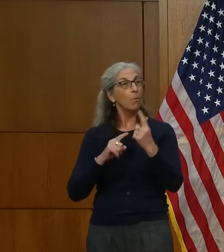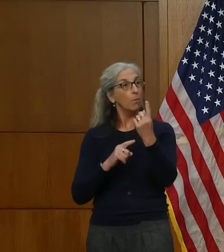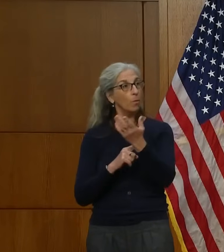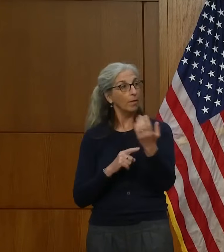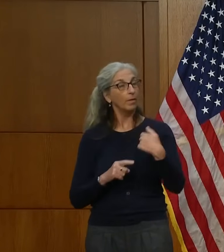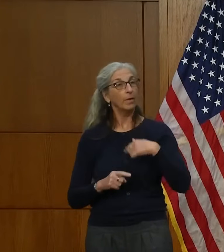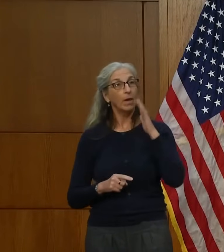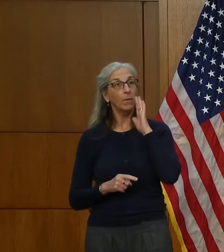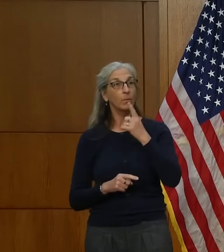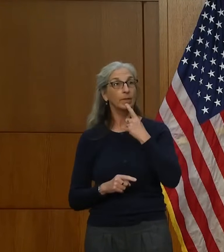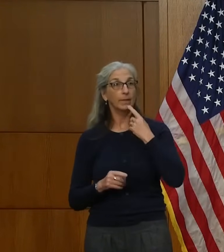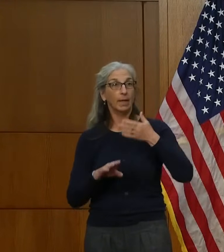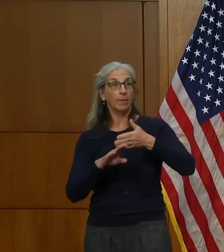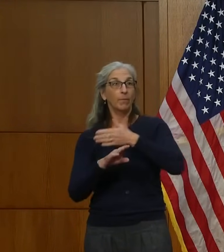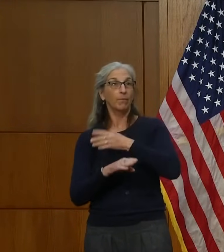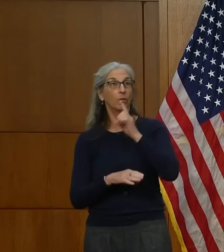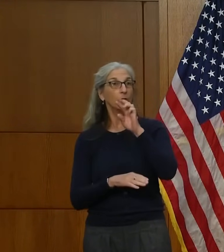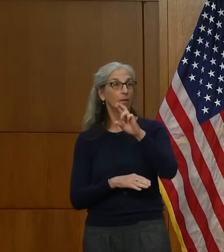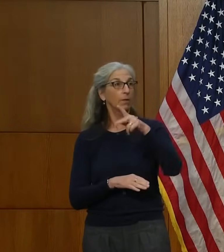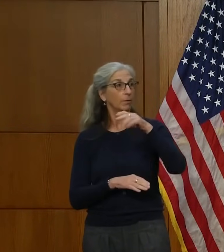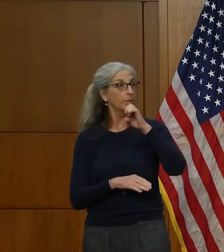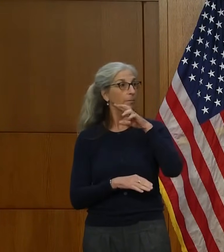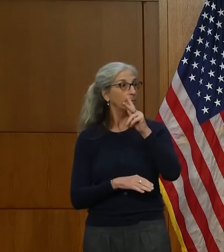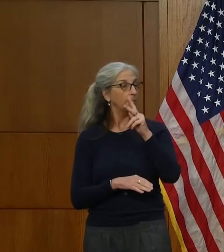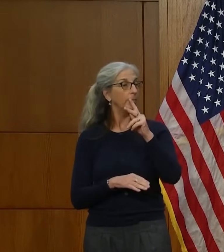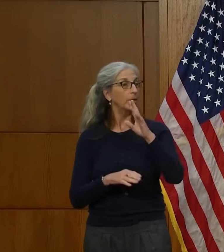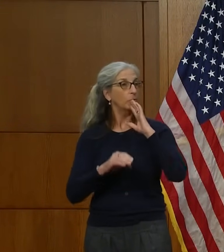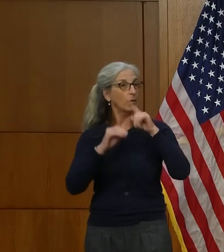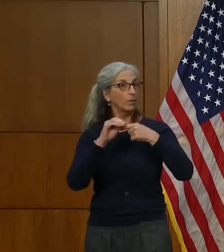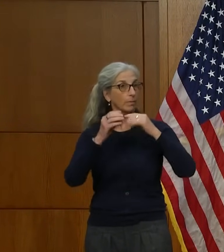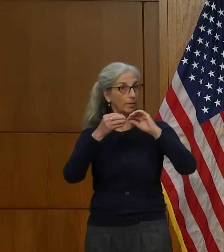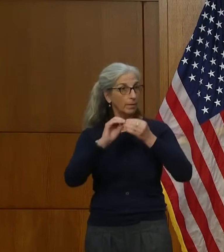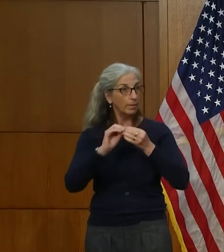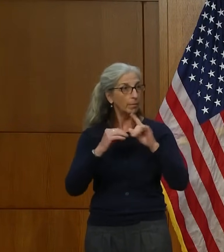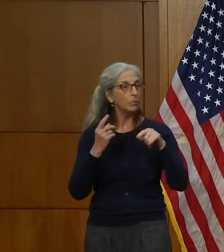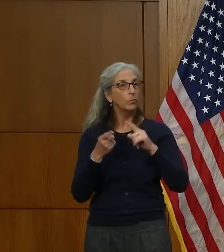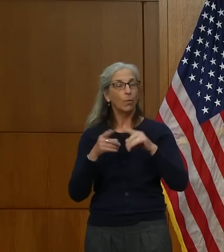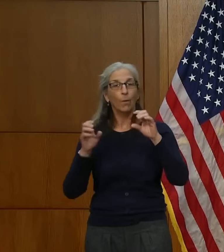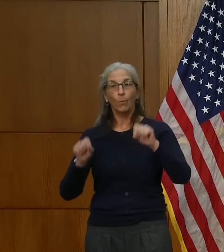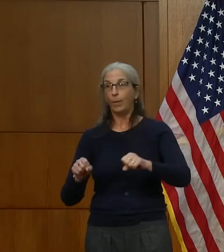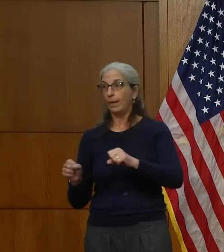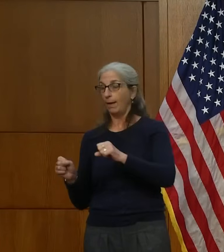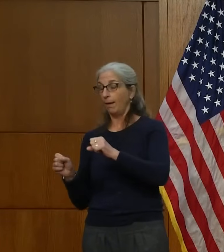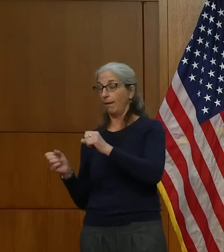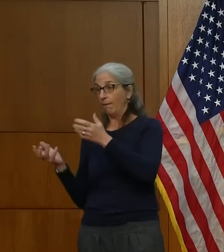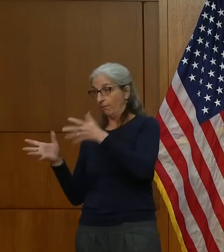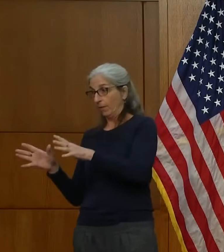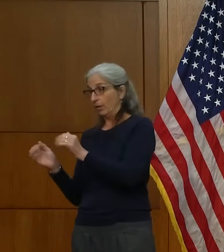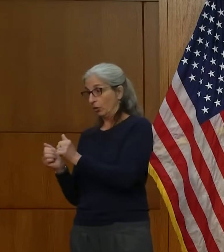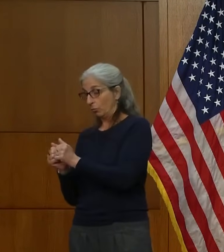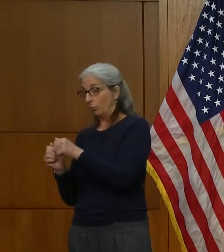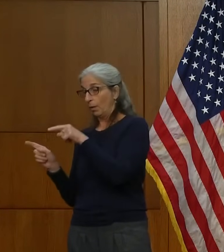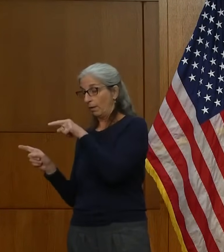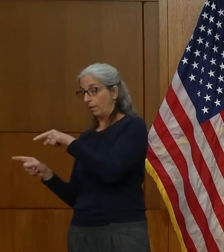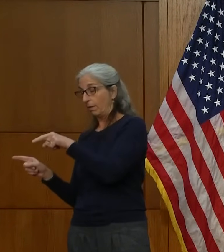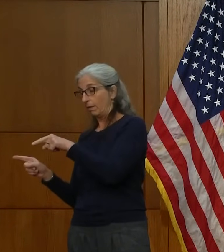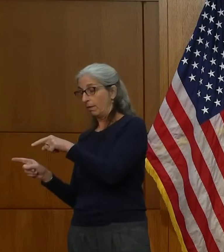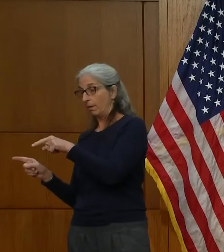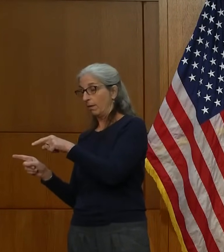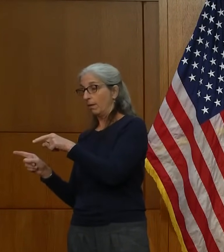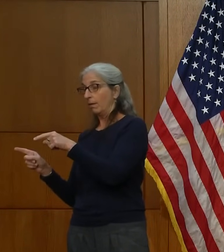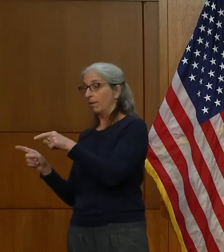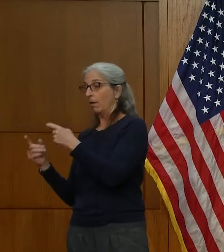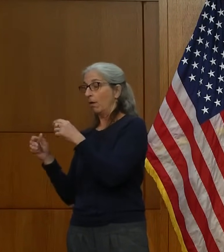POINT NOW. THAT I WILL MAKE